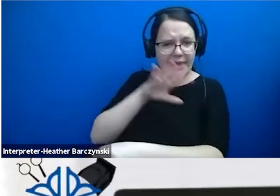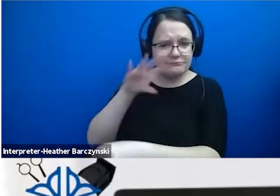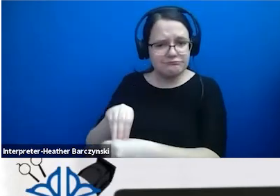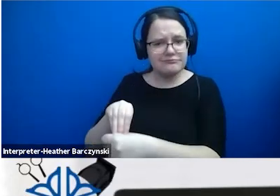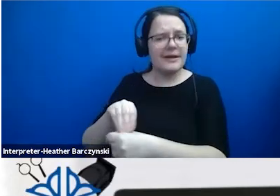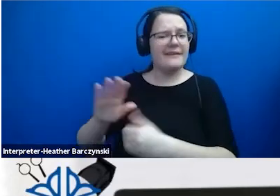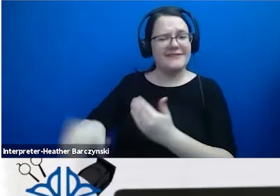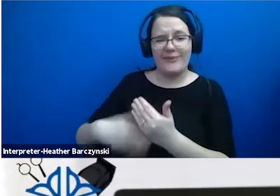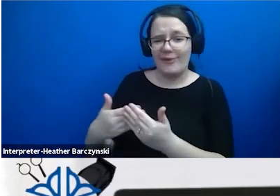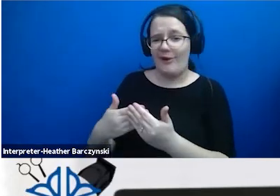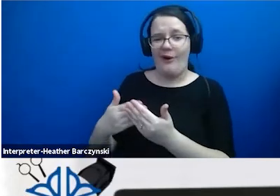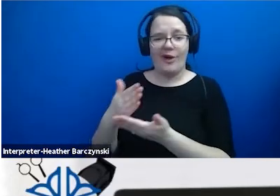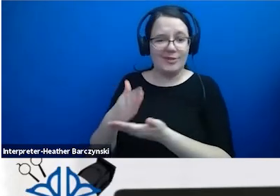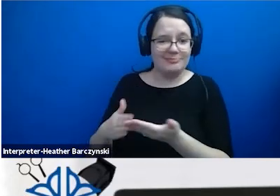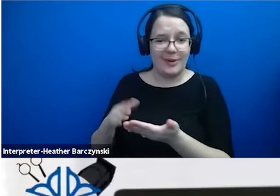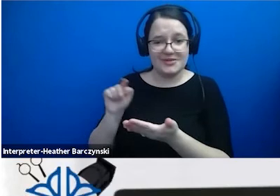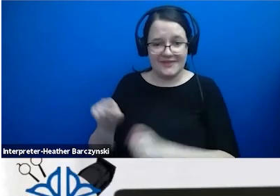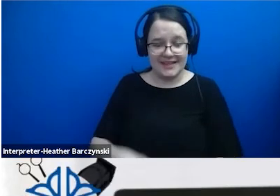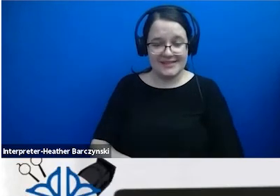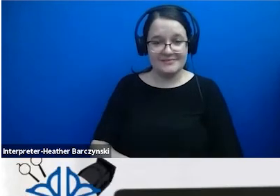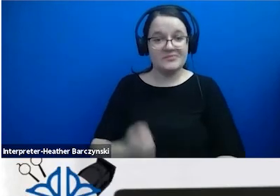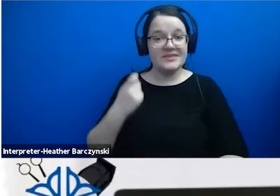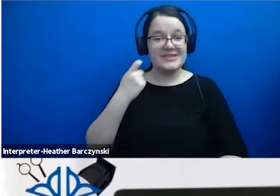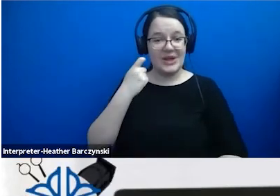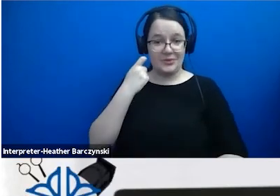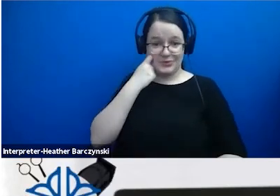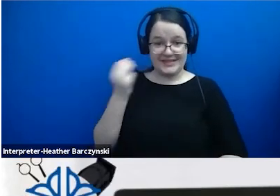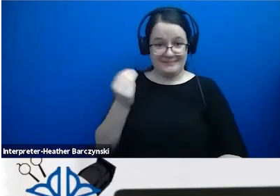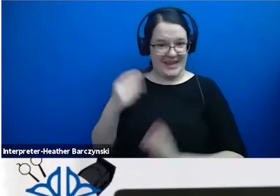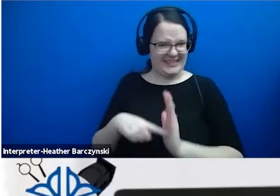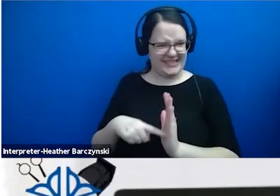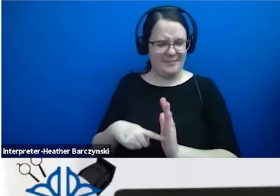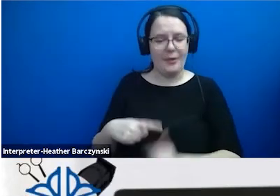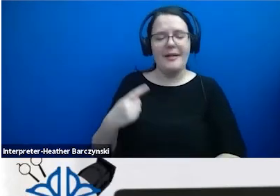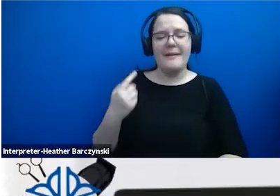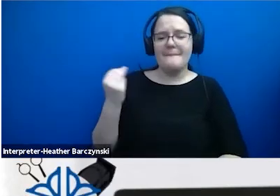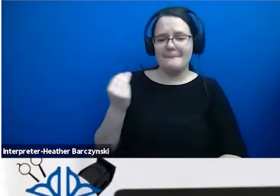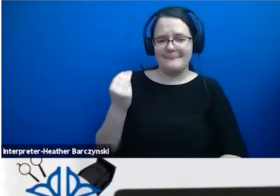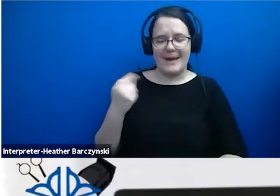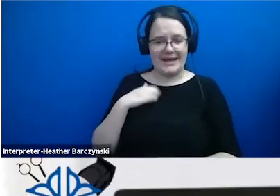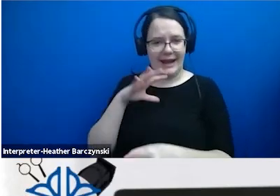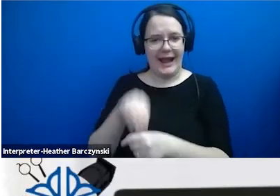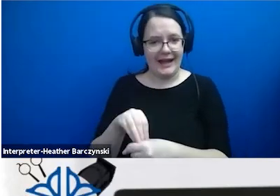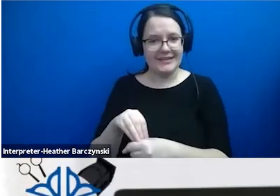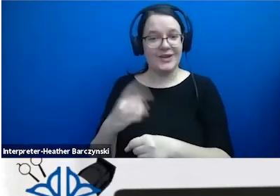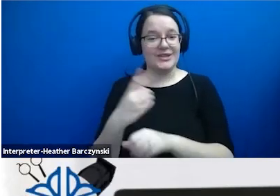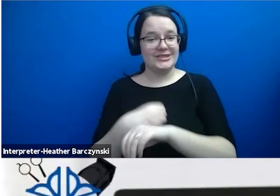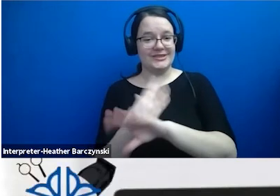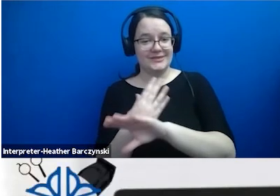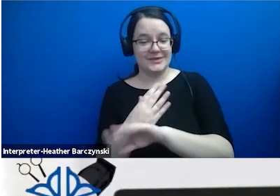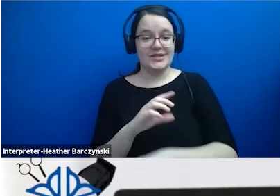of this for example just this past monday i got to participate in a zoom youtube live talk with